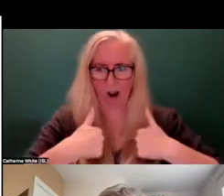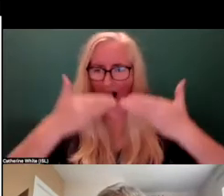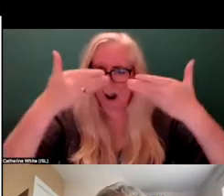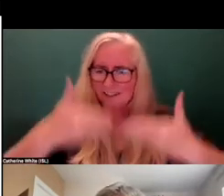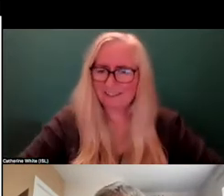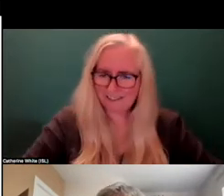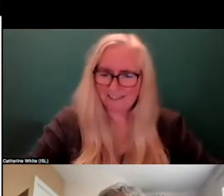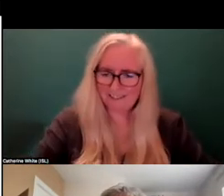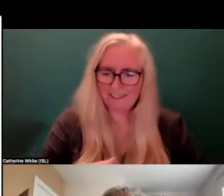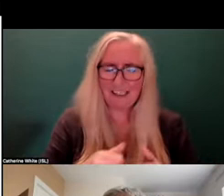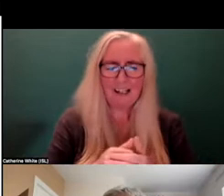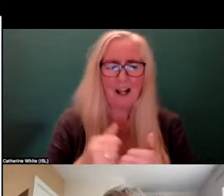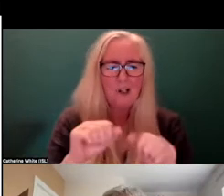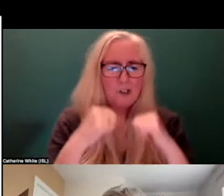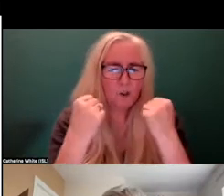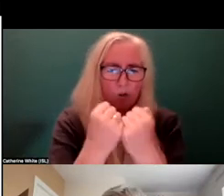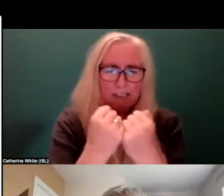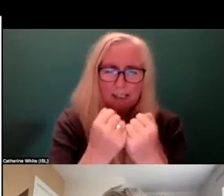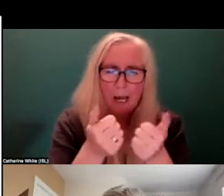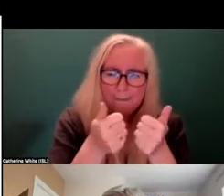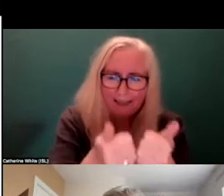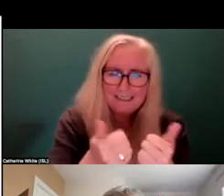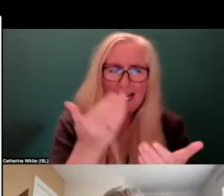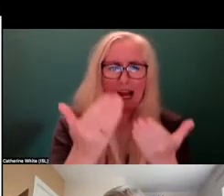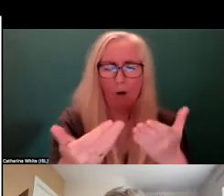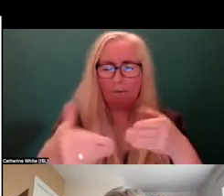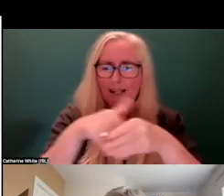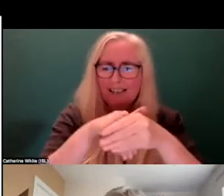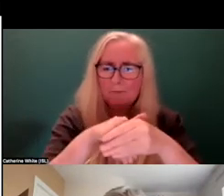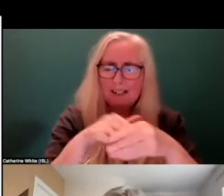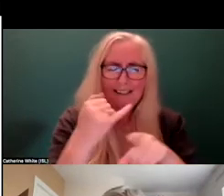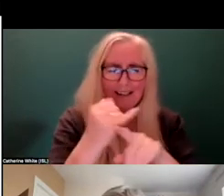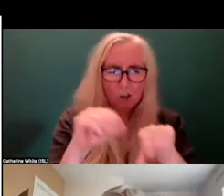are, and our functional ability, how we participate in society.